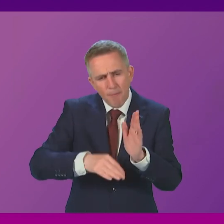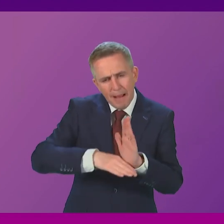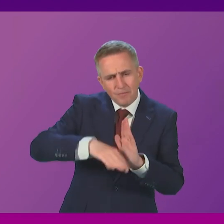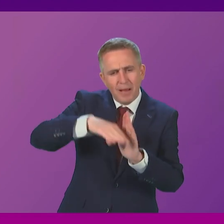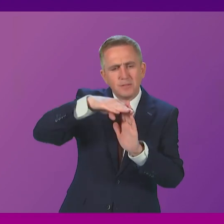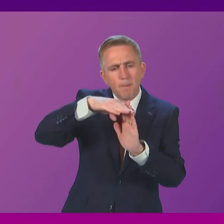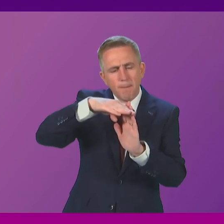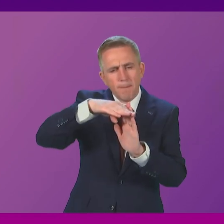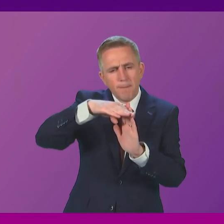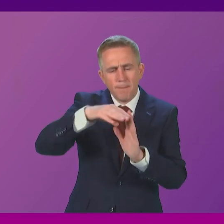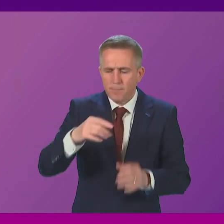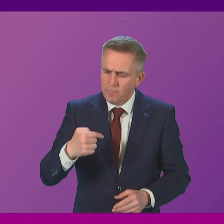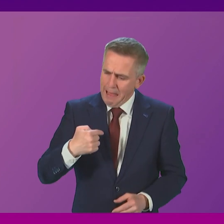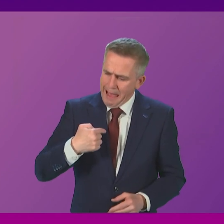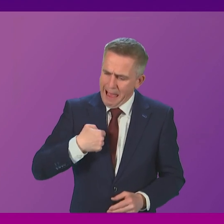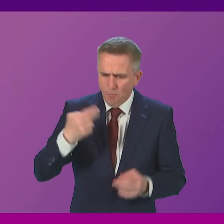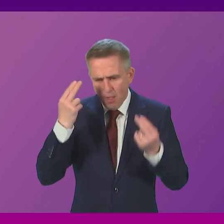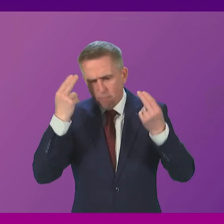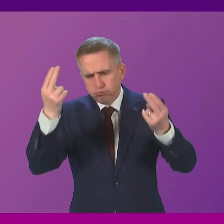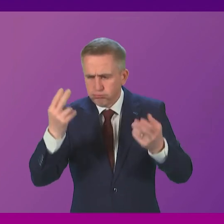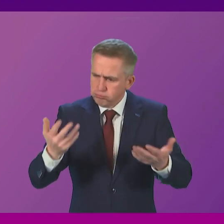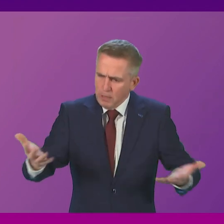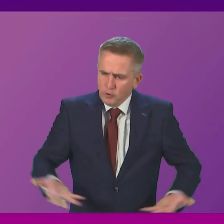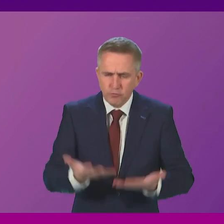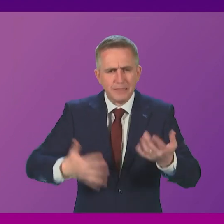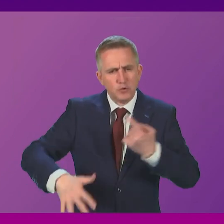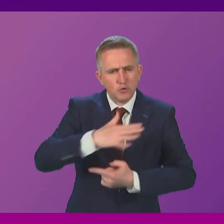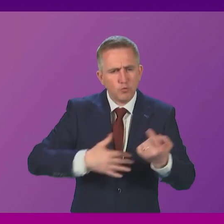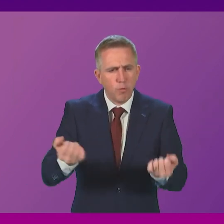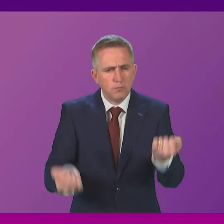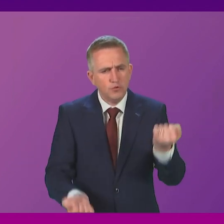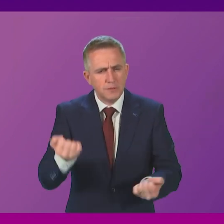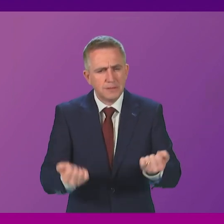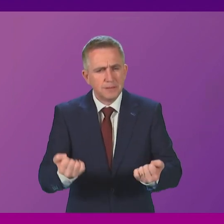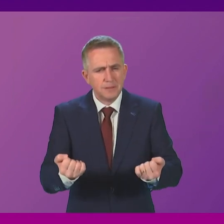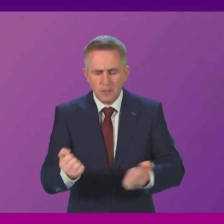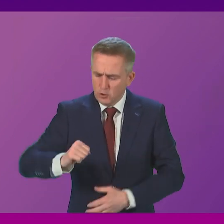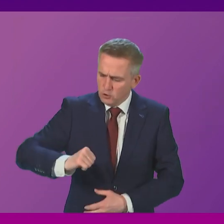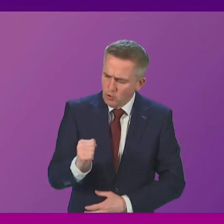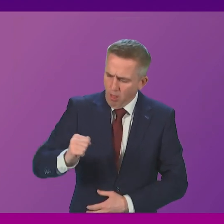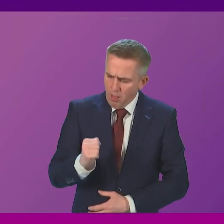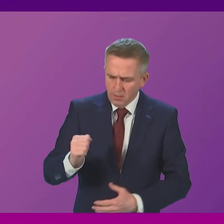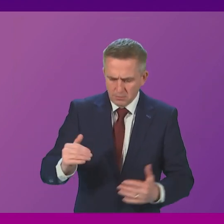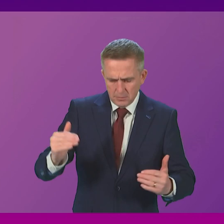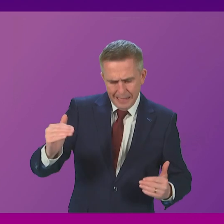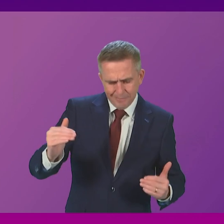I will always stand up for social justice more widely and for making Scotland a fairer, as well as a wealthier, nation.